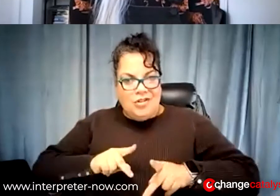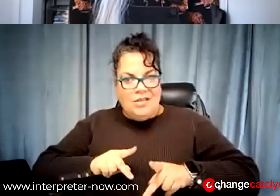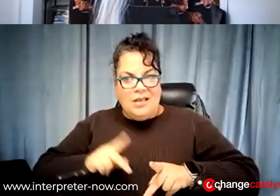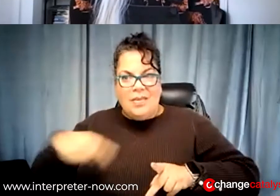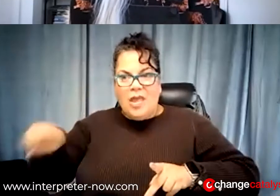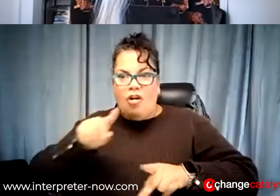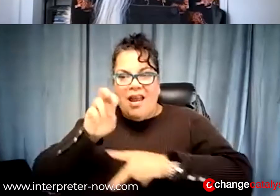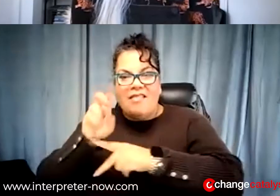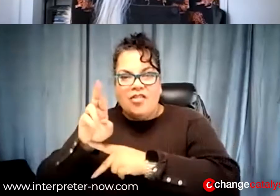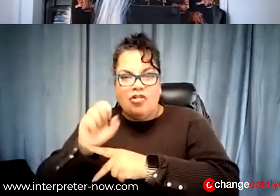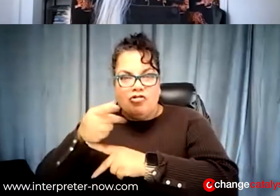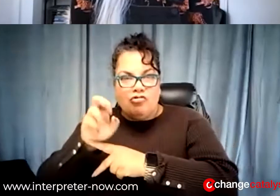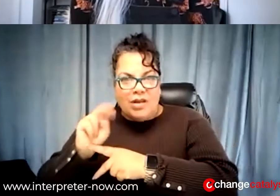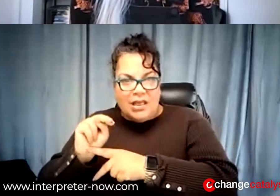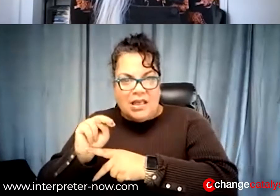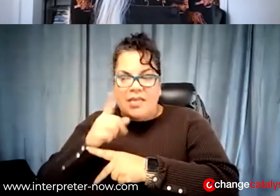evergreen in their helpfulness, right.